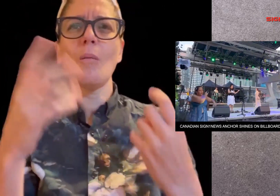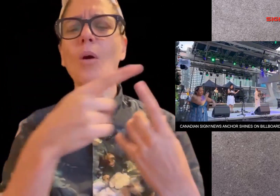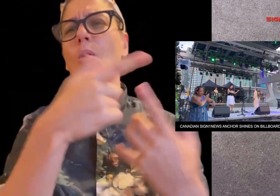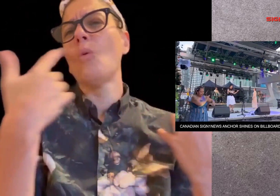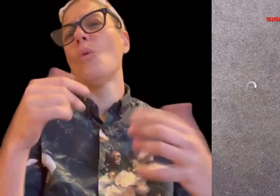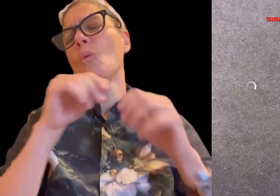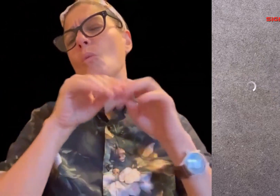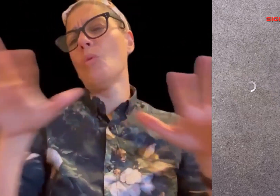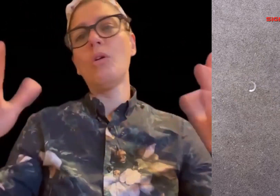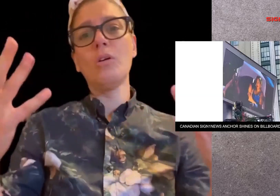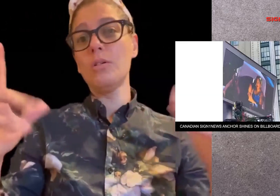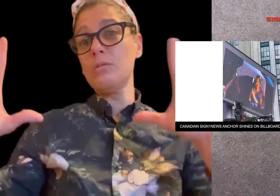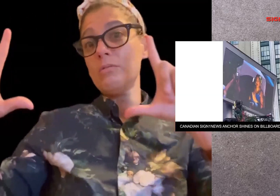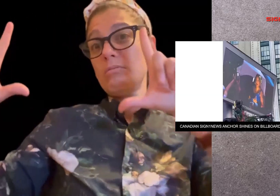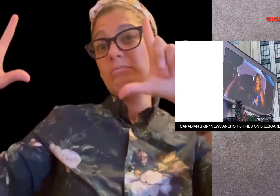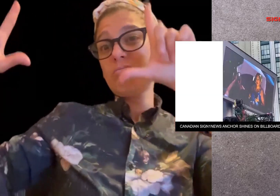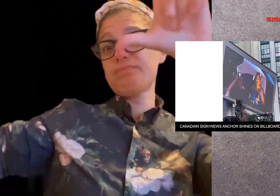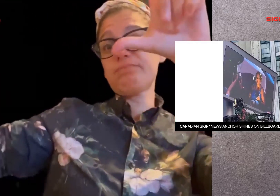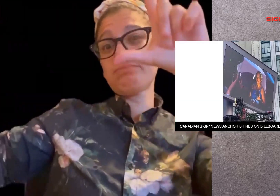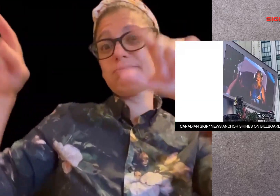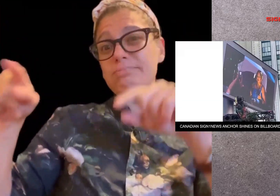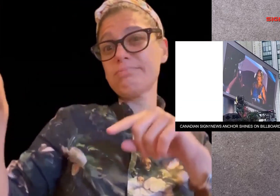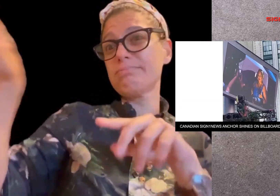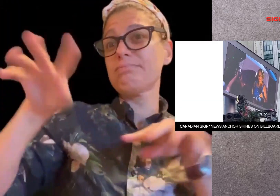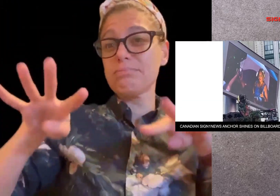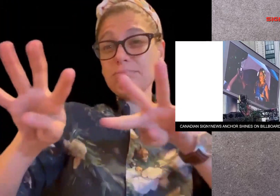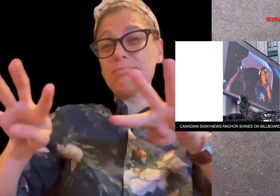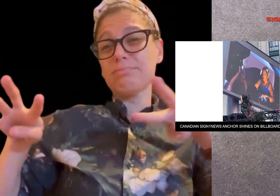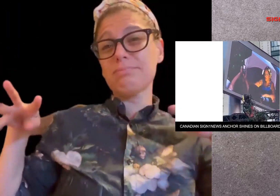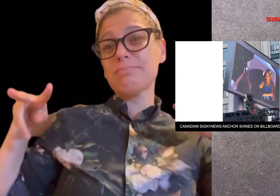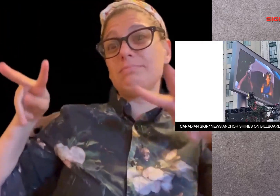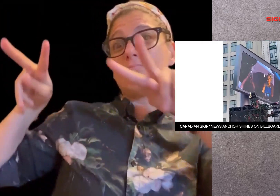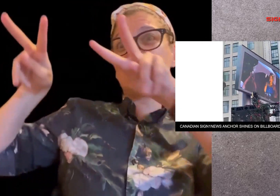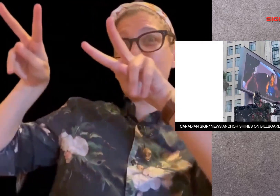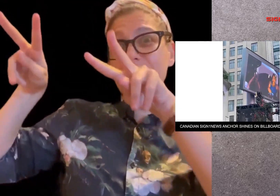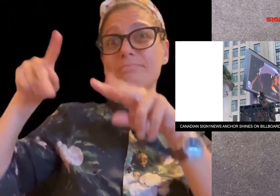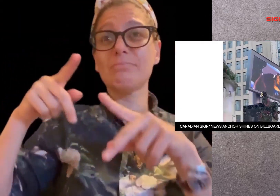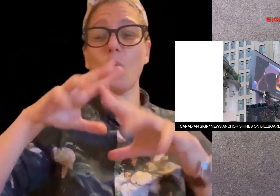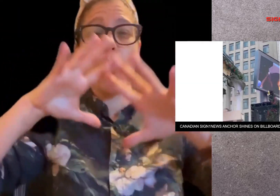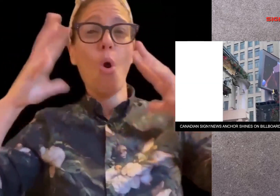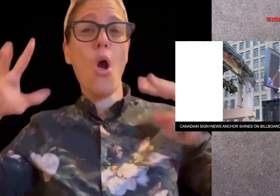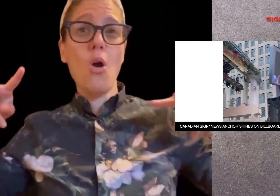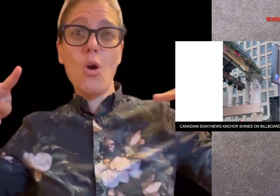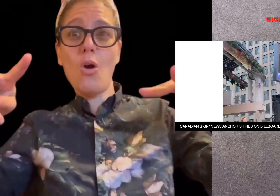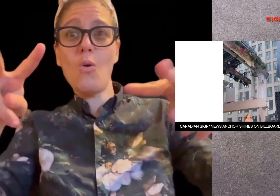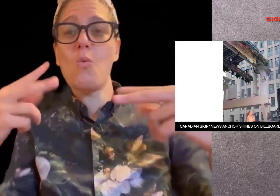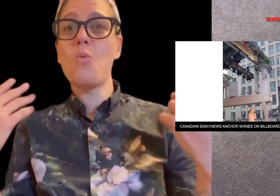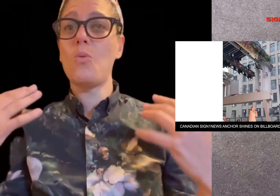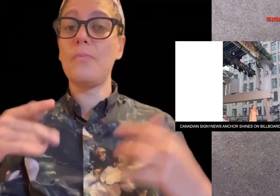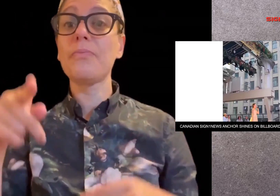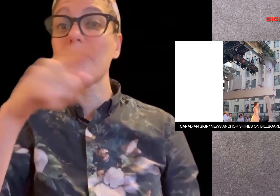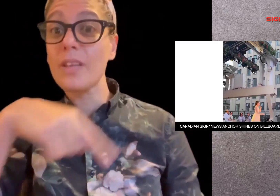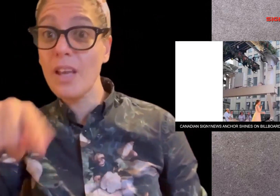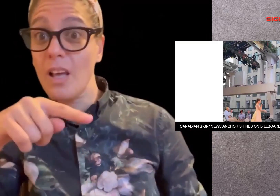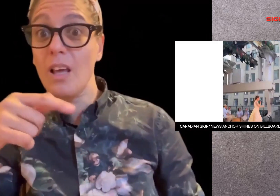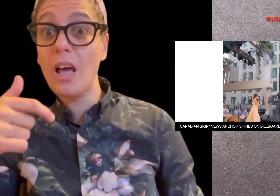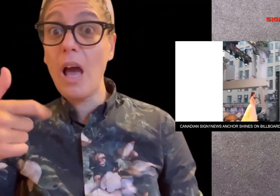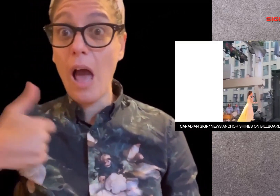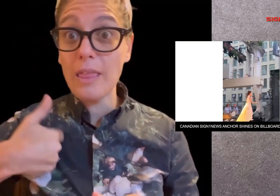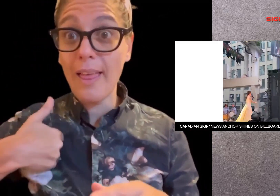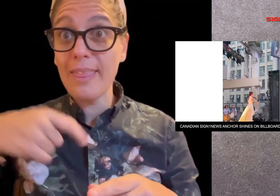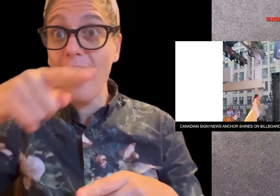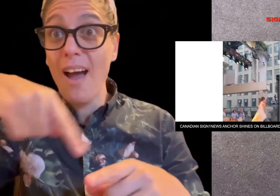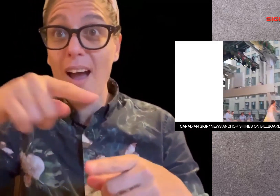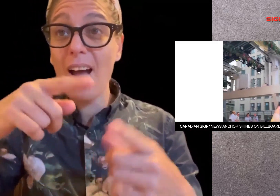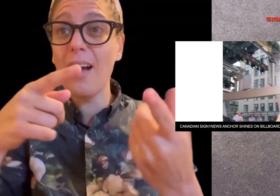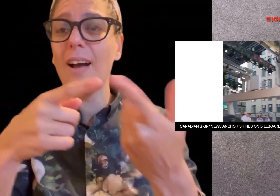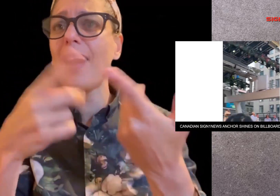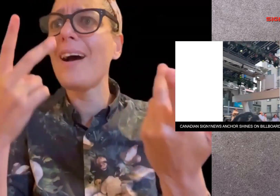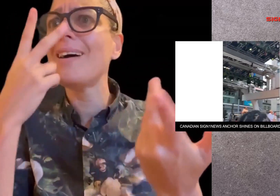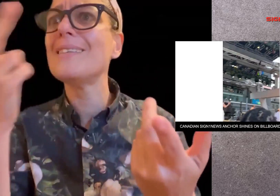displayed on a huge billboard for everyone to see if you're in Canada and you missed